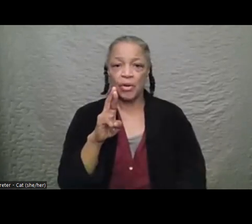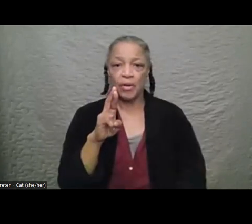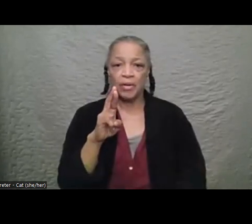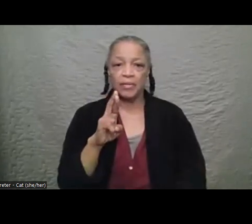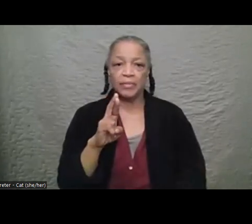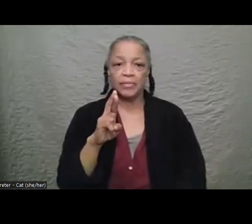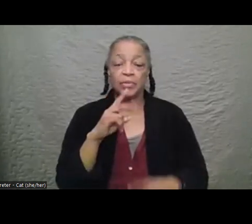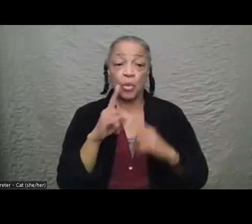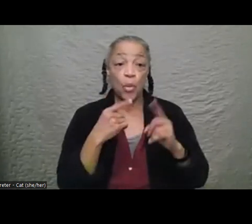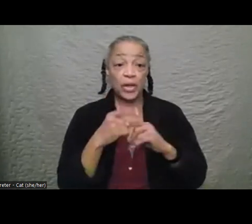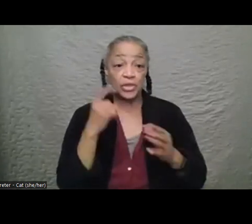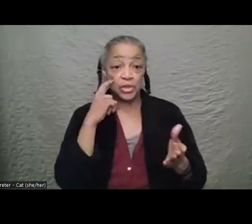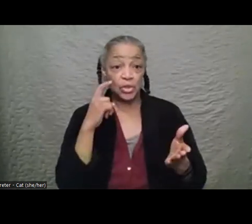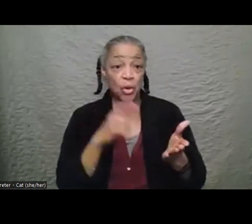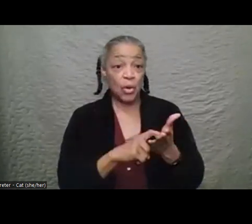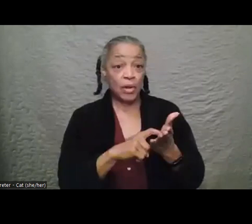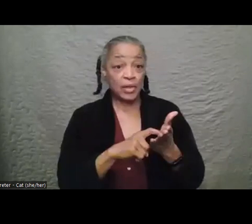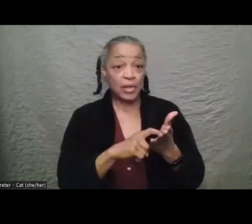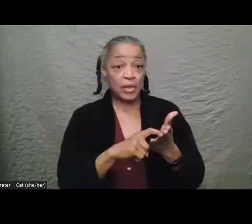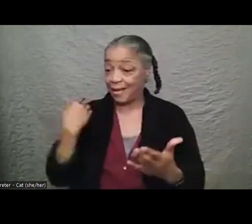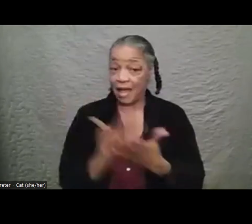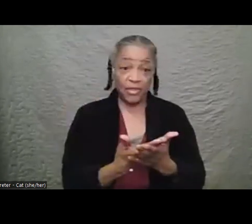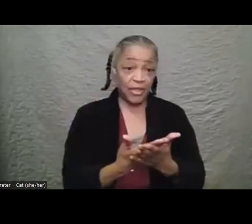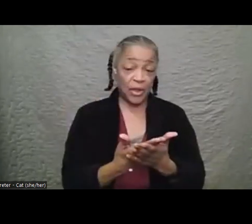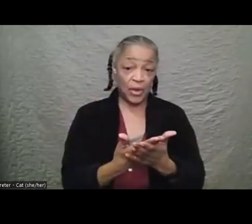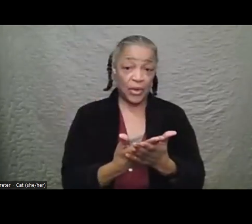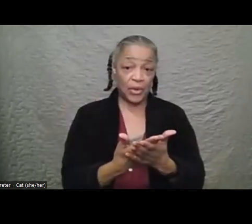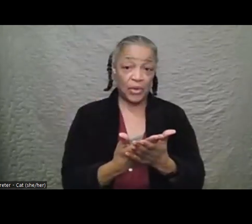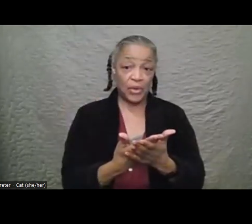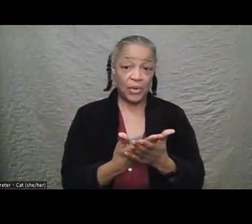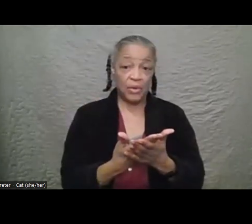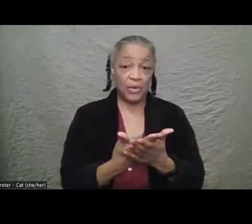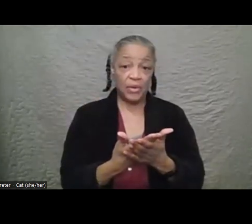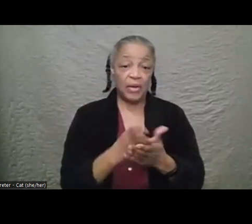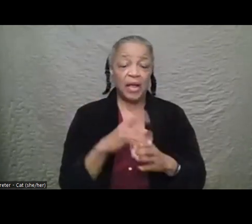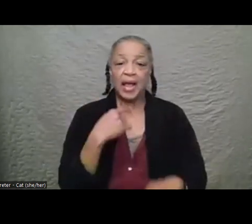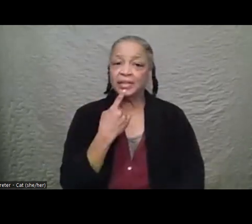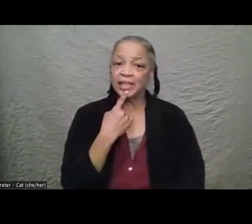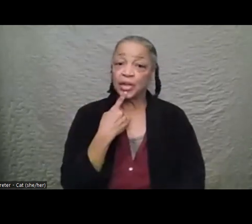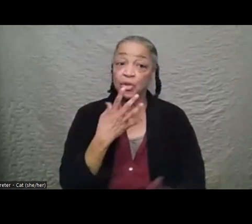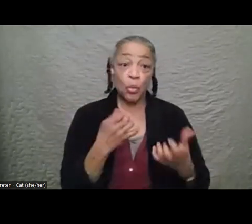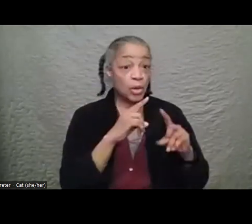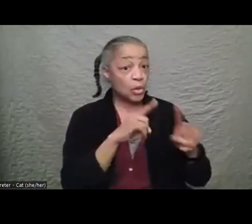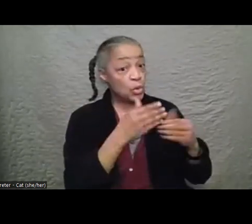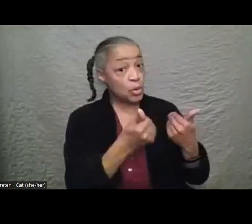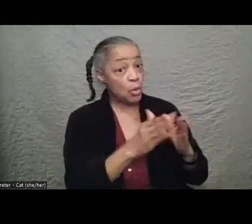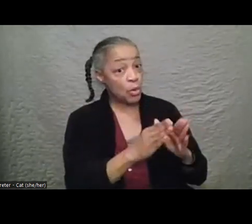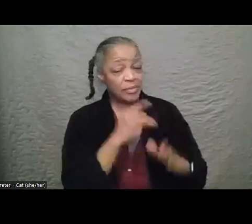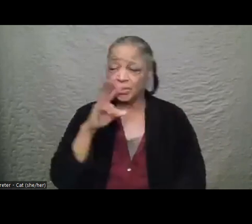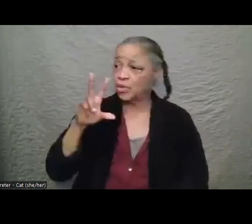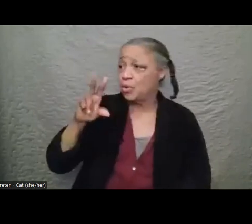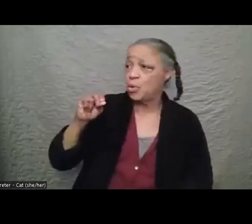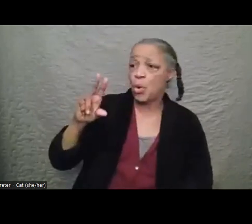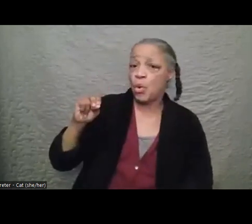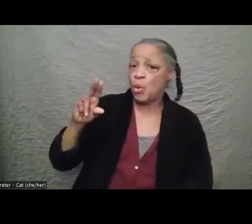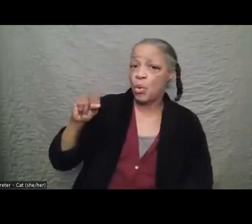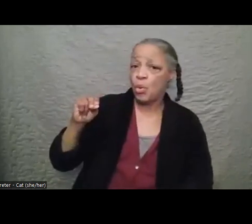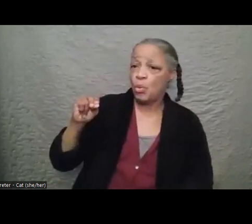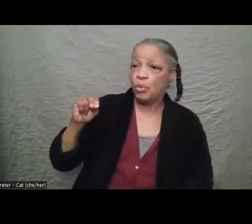When she noticed I got there, I asked her if she wanted to go to her room.